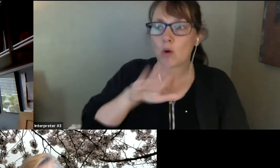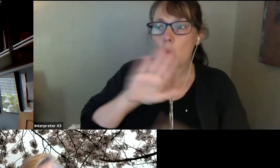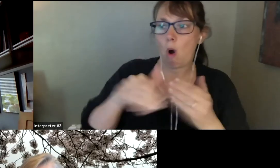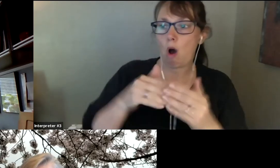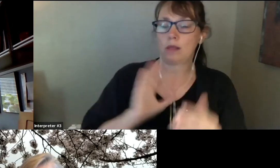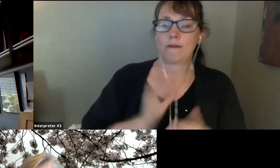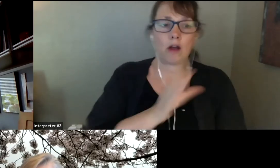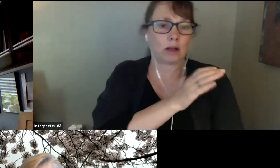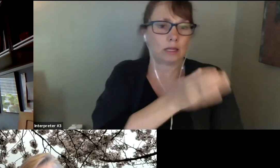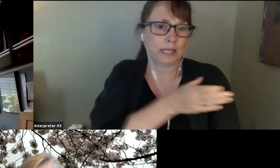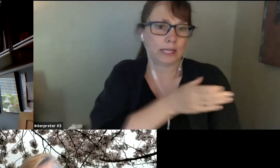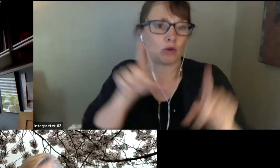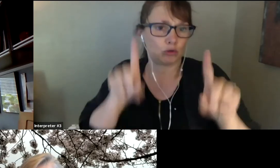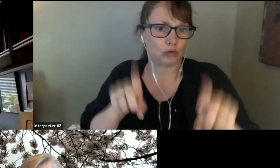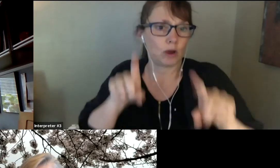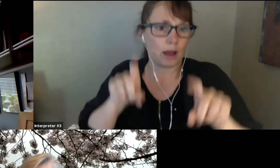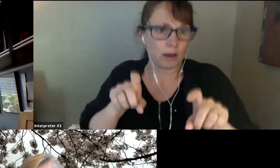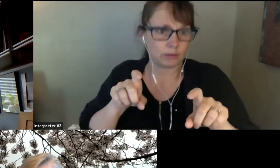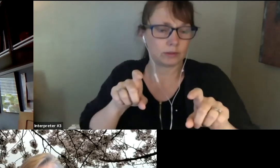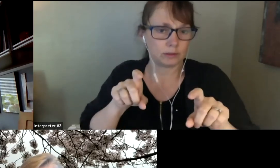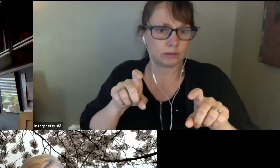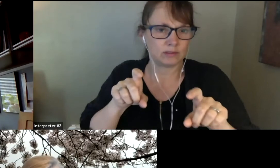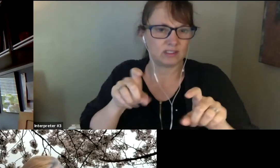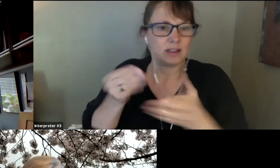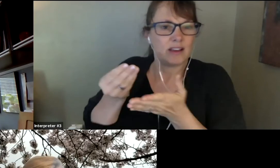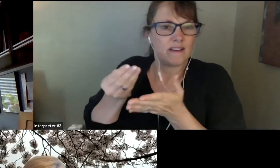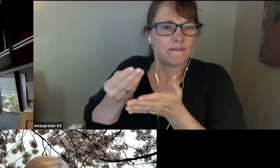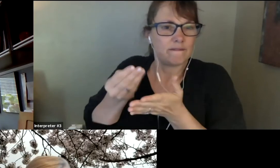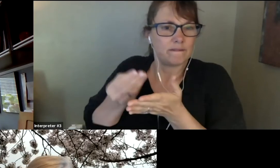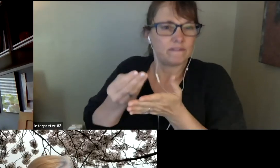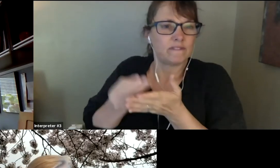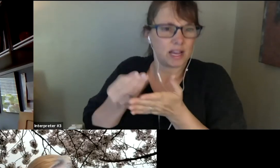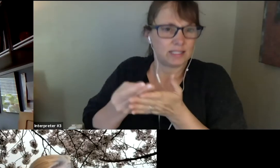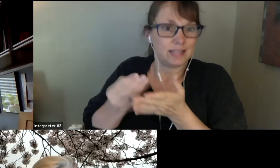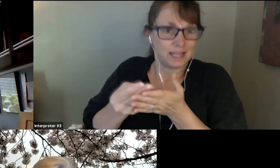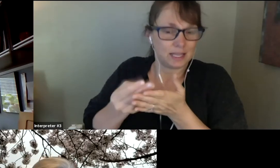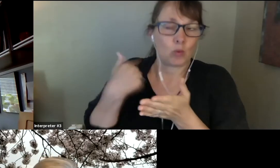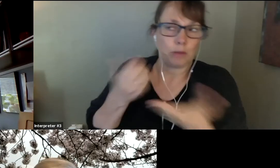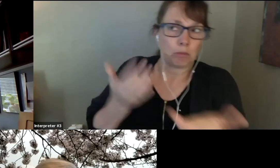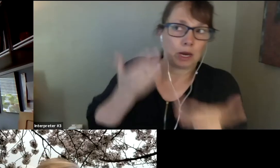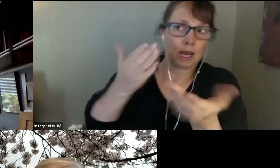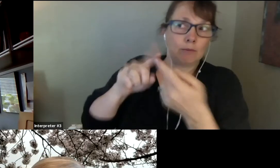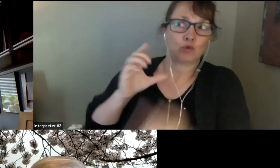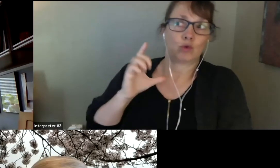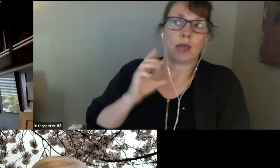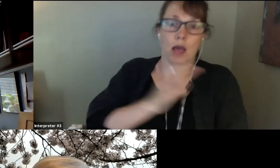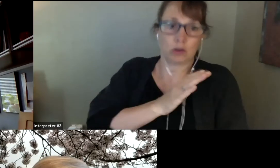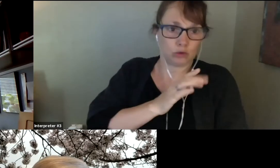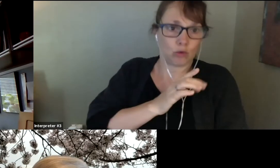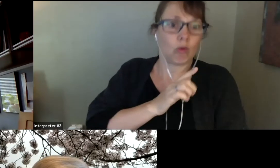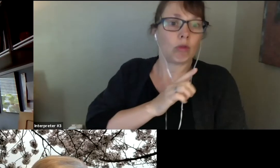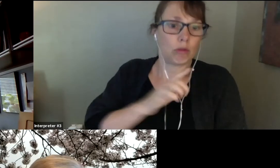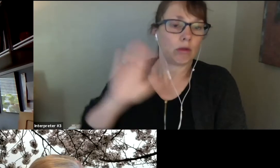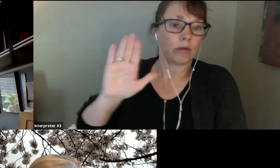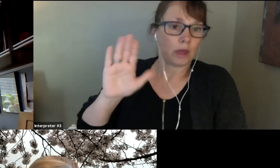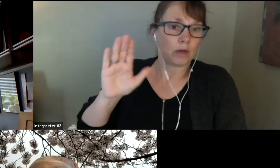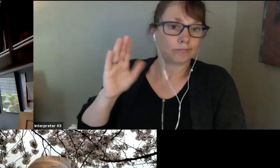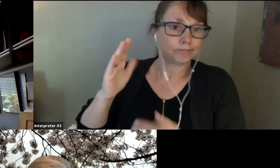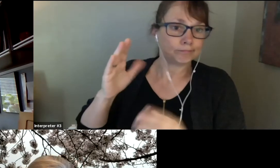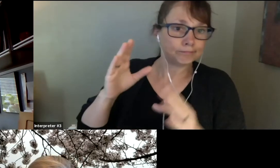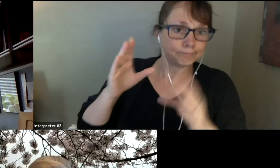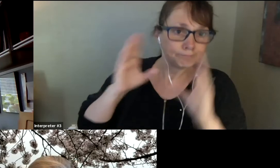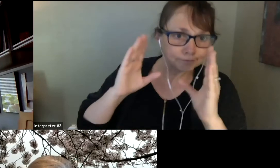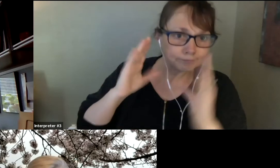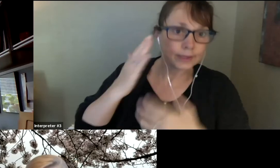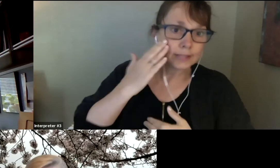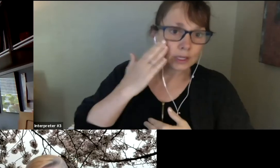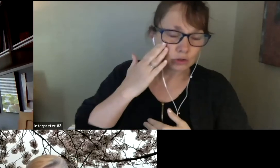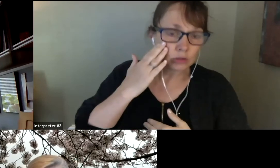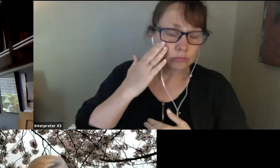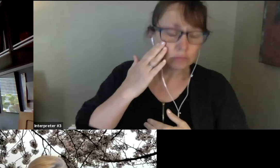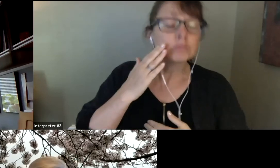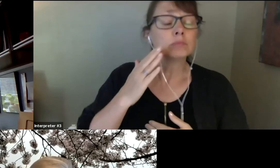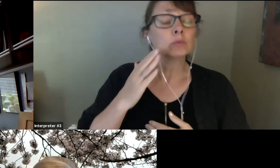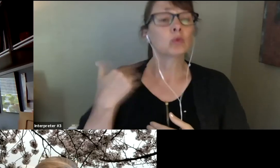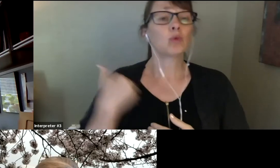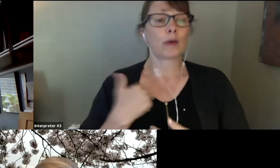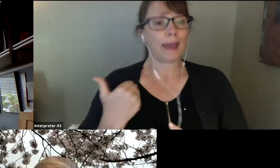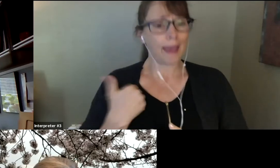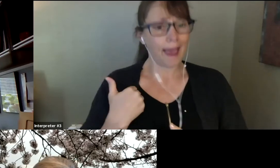them we bring it to Council’s attention and there is partnership with the pharmaceutical